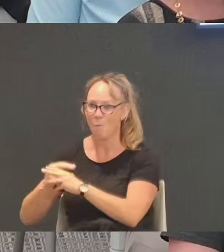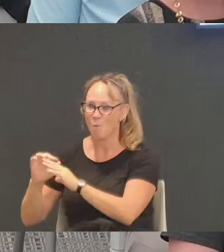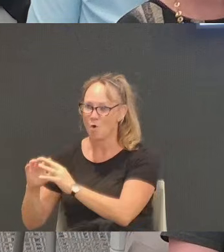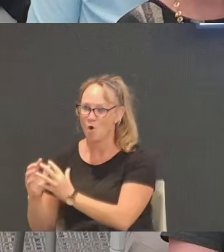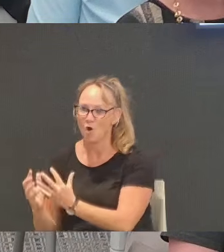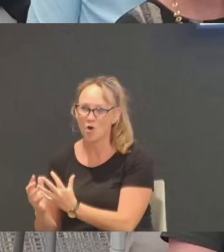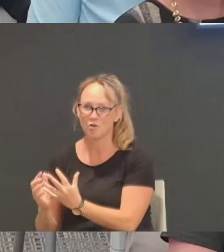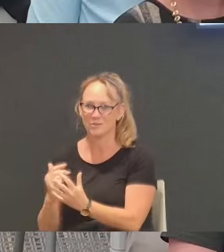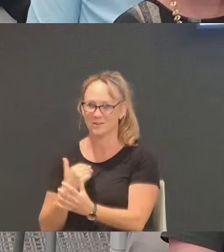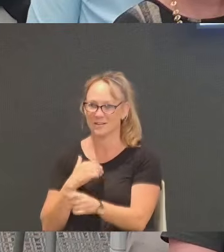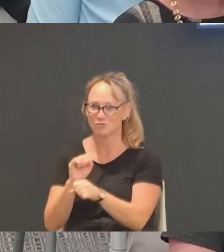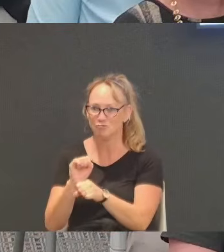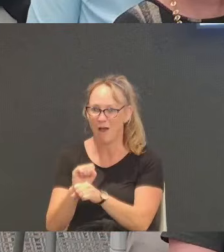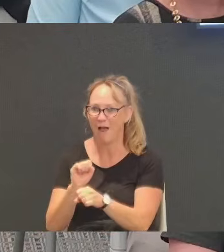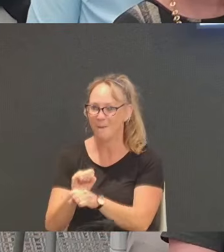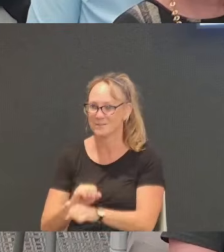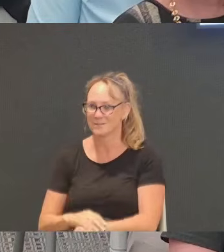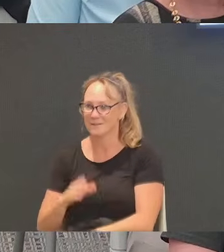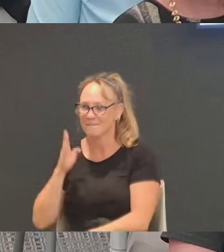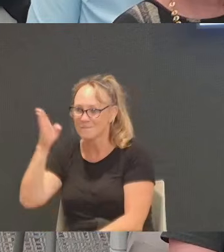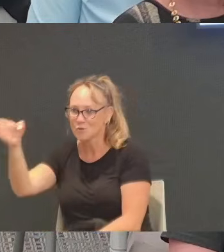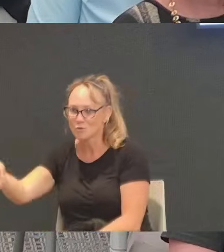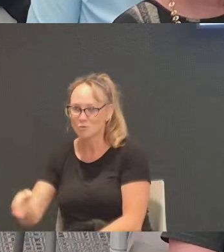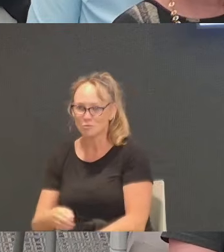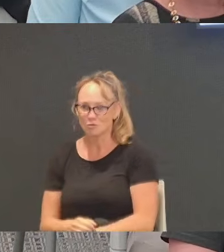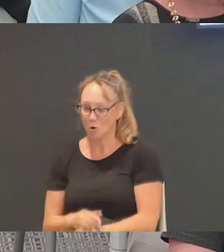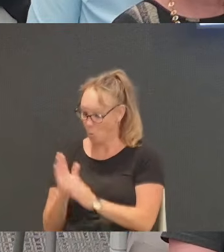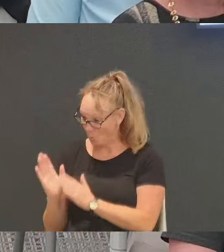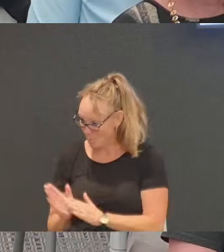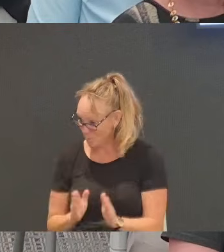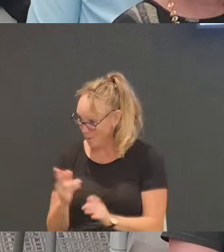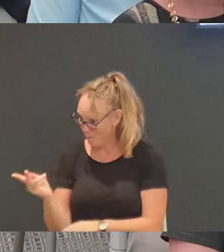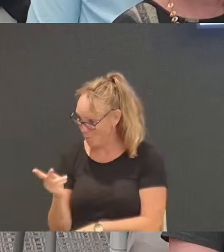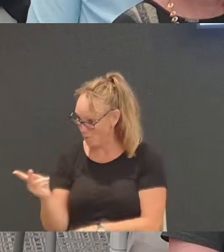a future. We prepared them for an independent living program and found one where they could